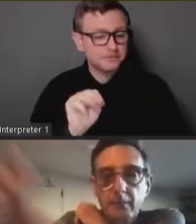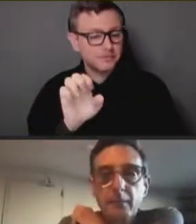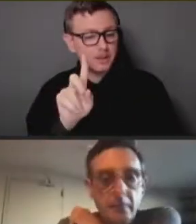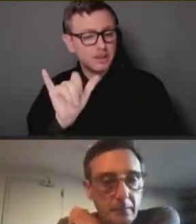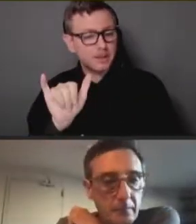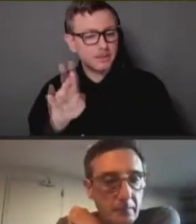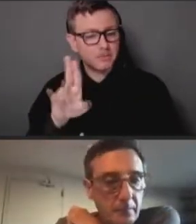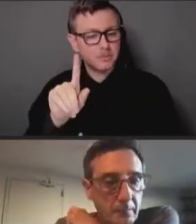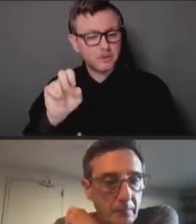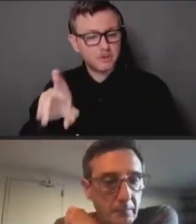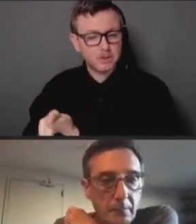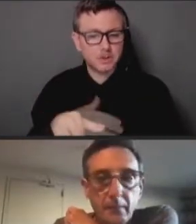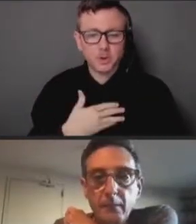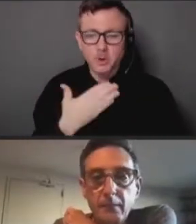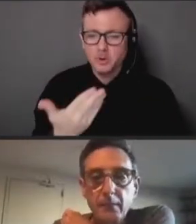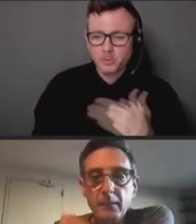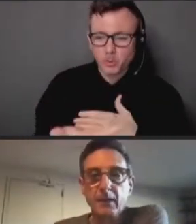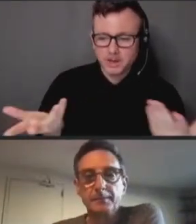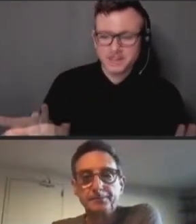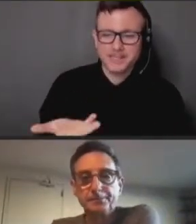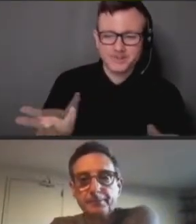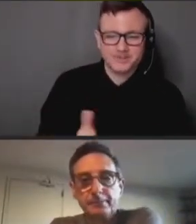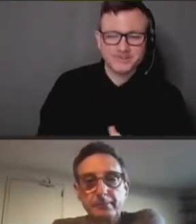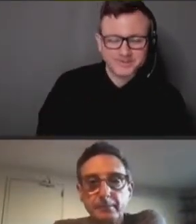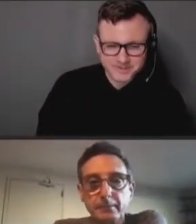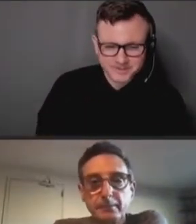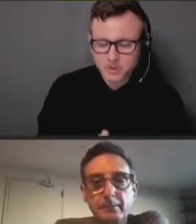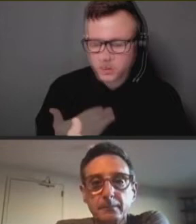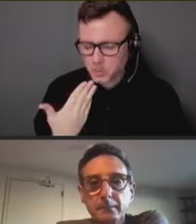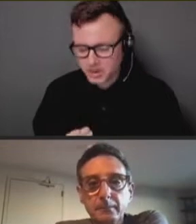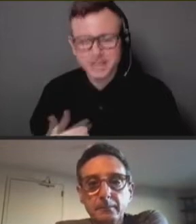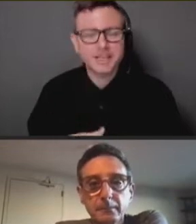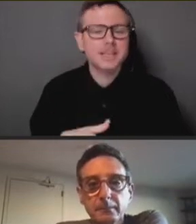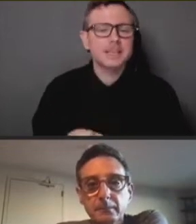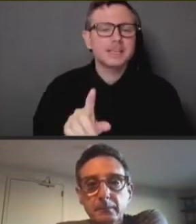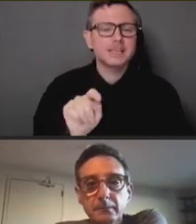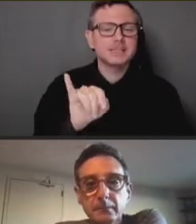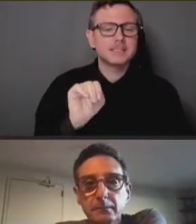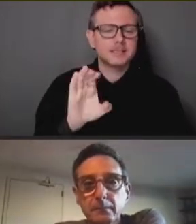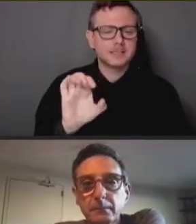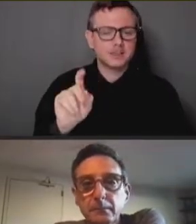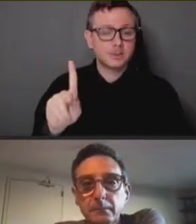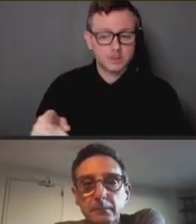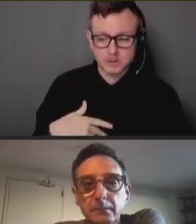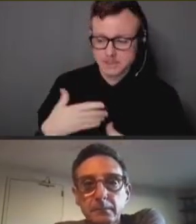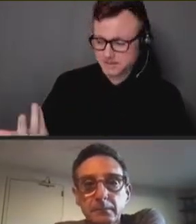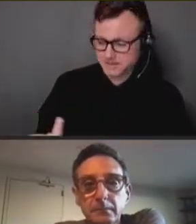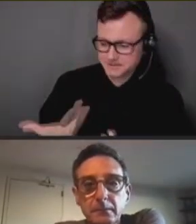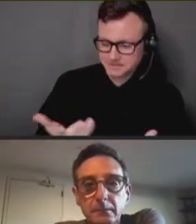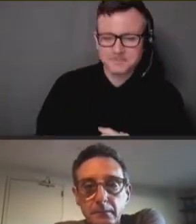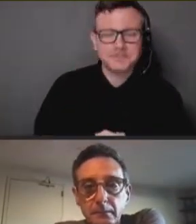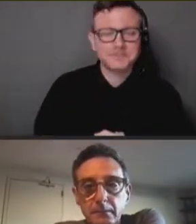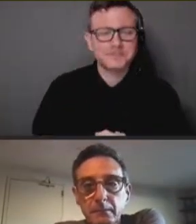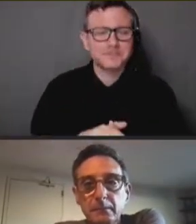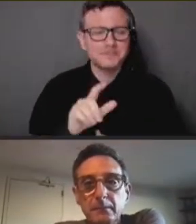Melody Butler: Good morning and present. Ann Aikin: Good morning. Tim Cooke. Tim Cooke: Present. Ann Aikin: Good morning. John Dunn.